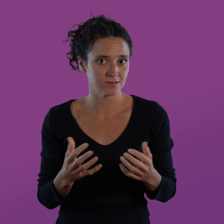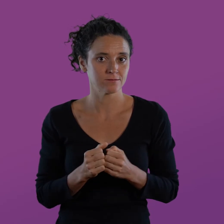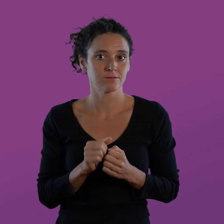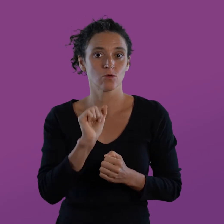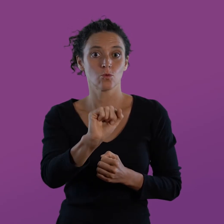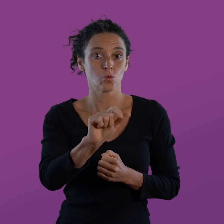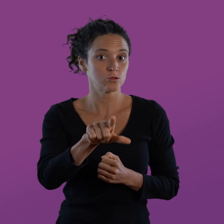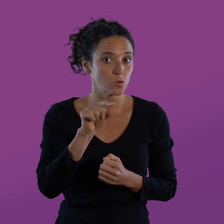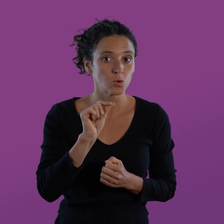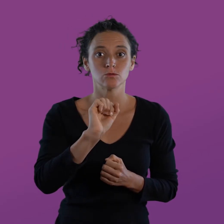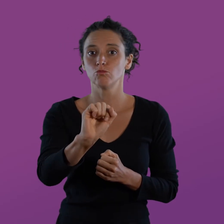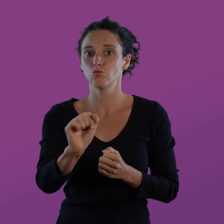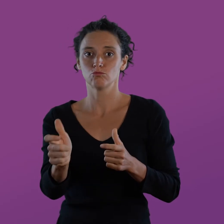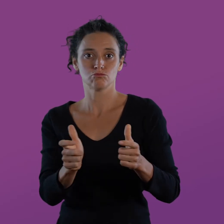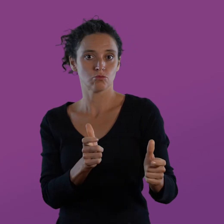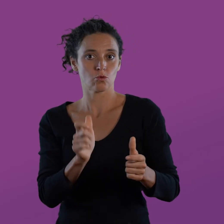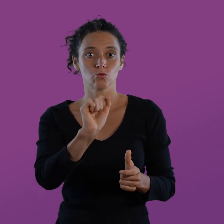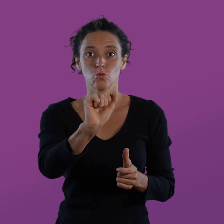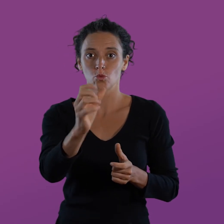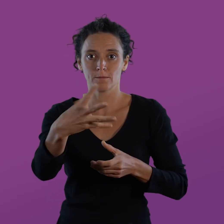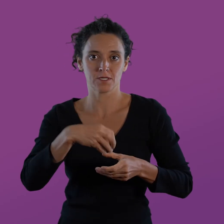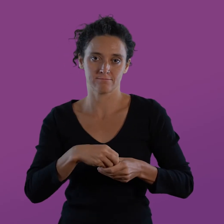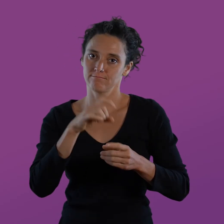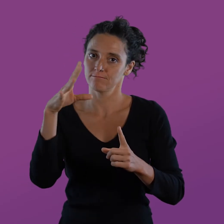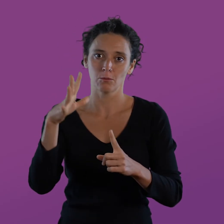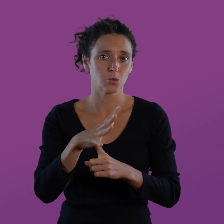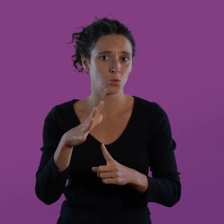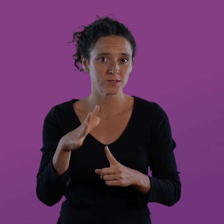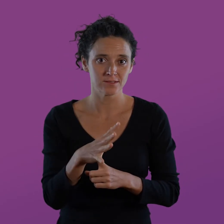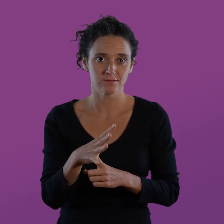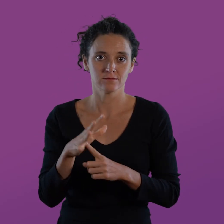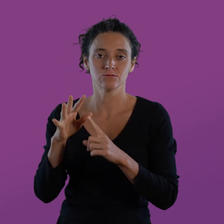exercising choice and control and participating in the Royal Commission.